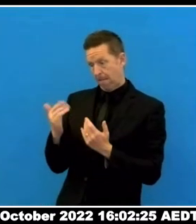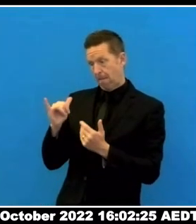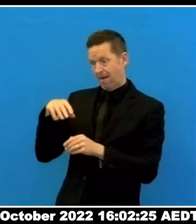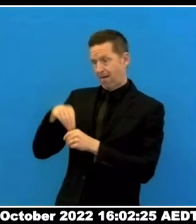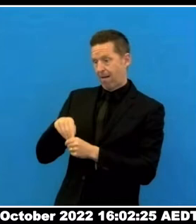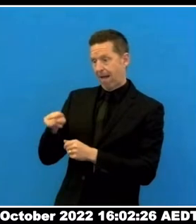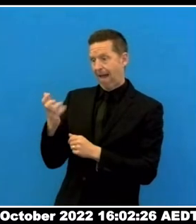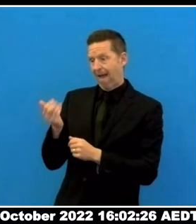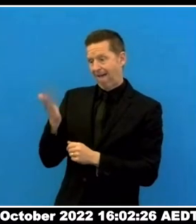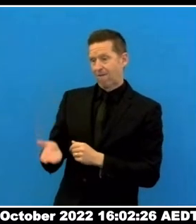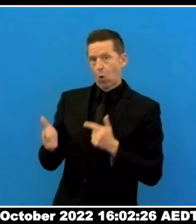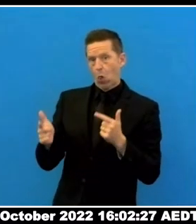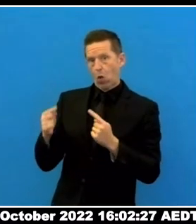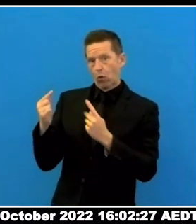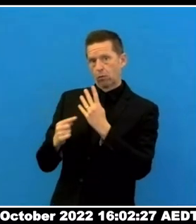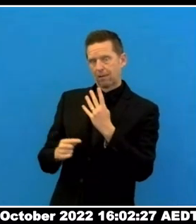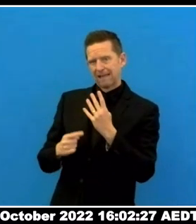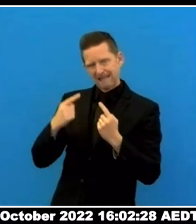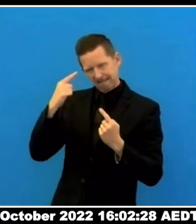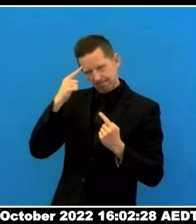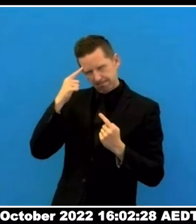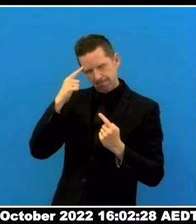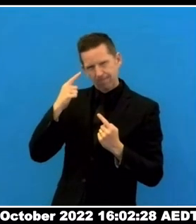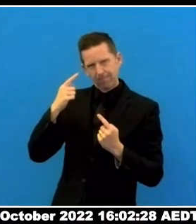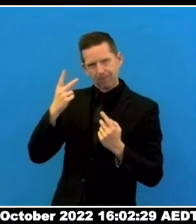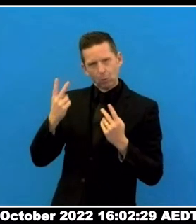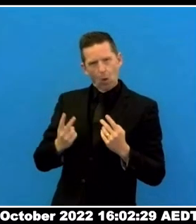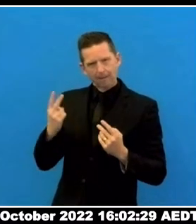so, you know, be careful and provide you know,